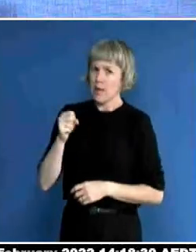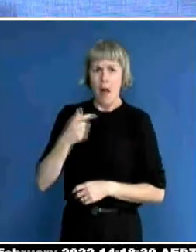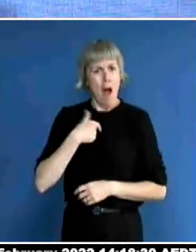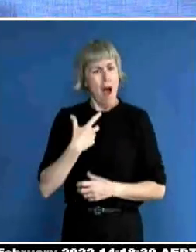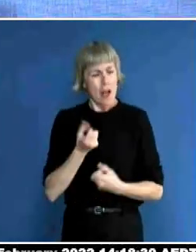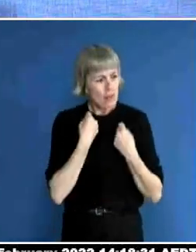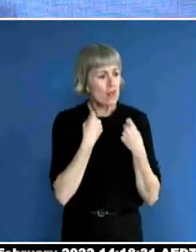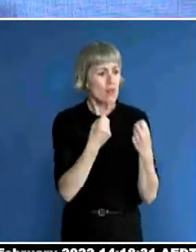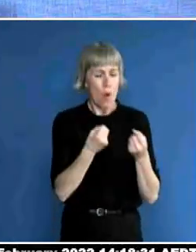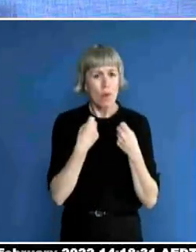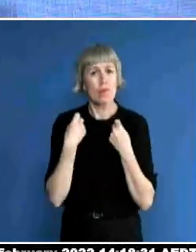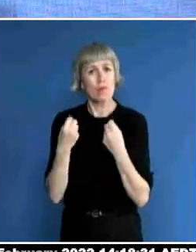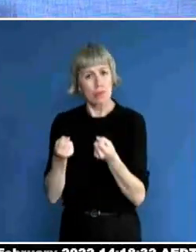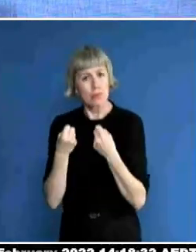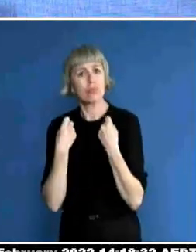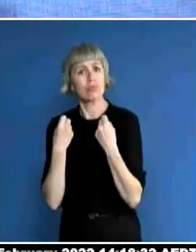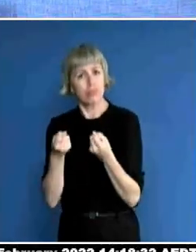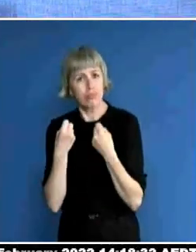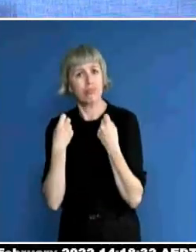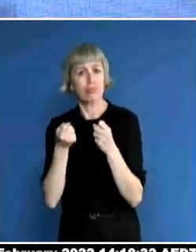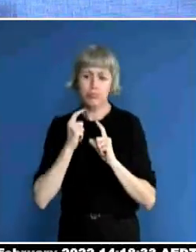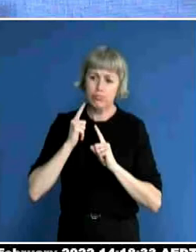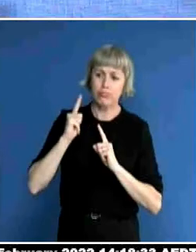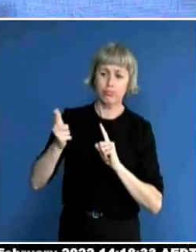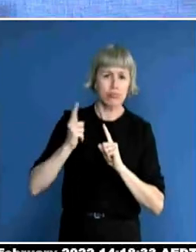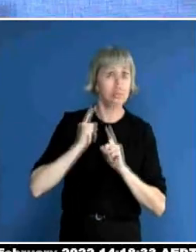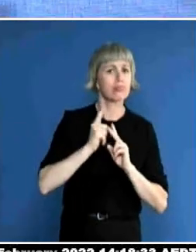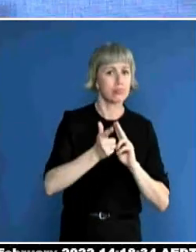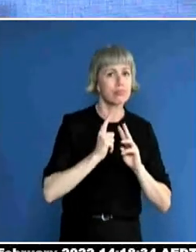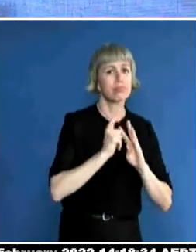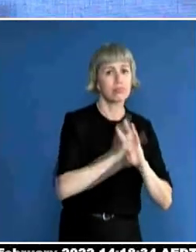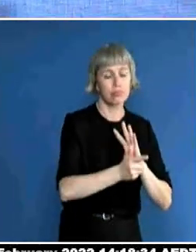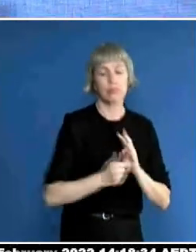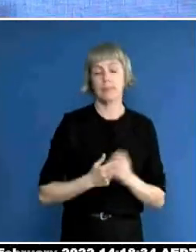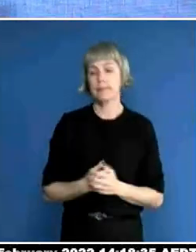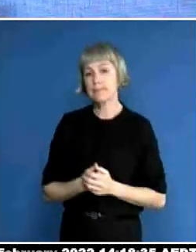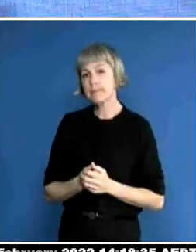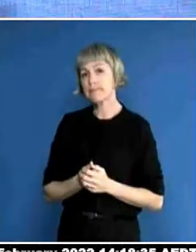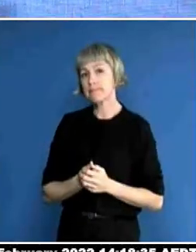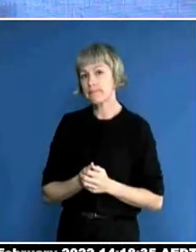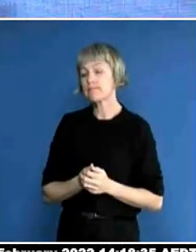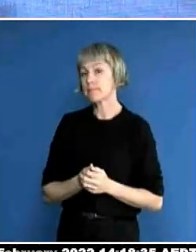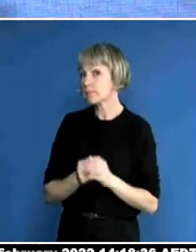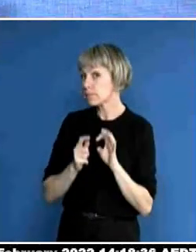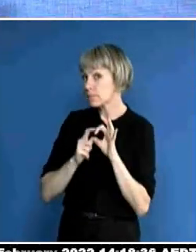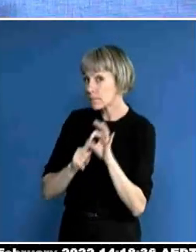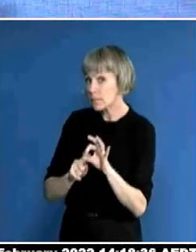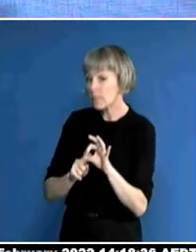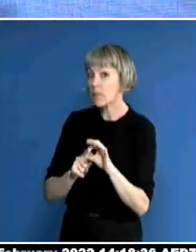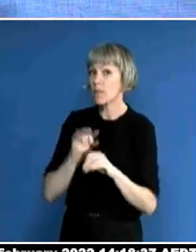So as the - as your role expanded and you took on these particular